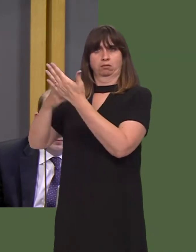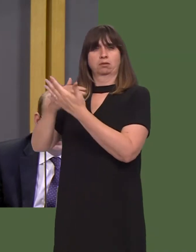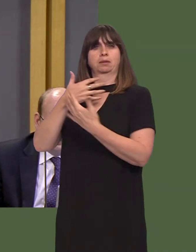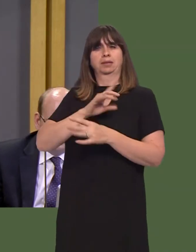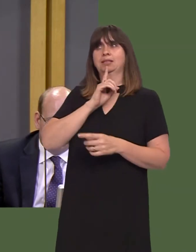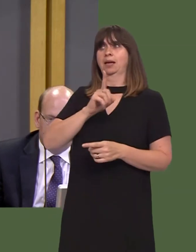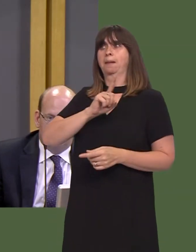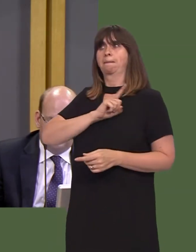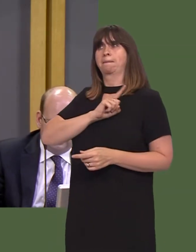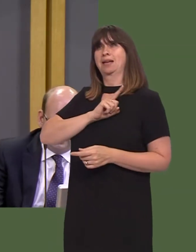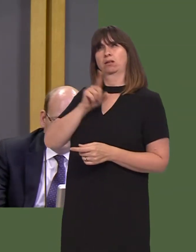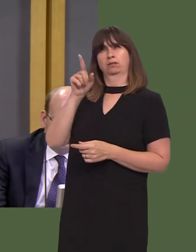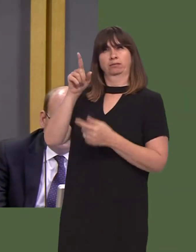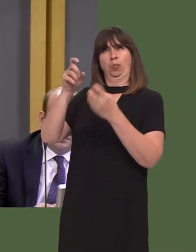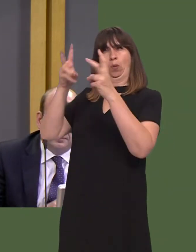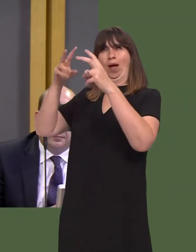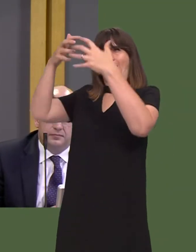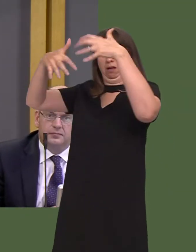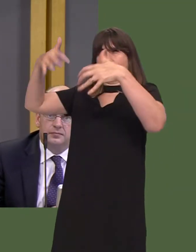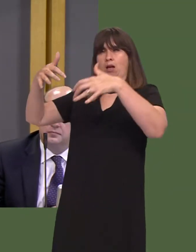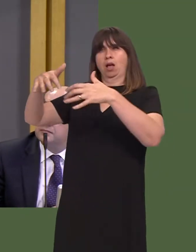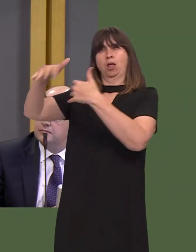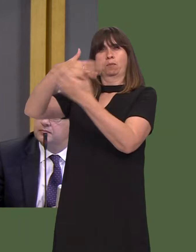community health councils, said that because of its make-up, the North Wales Community